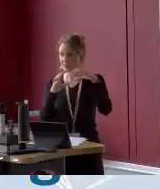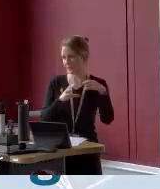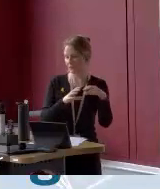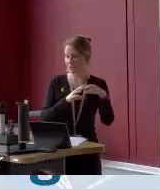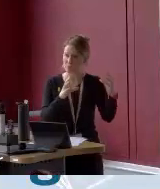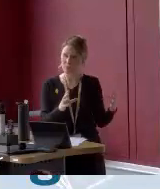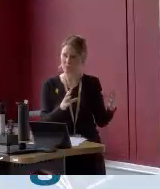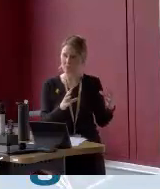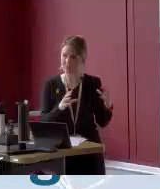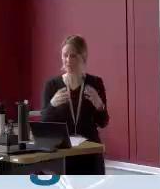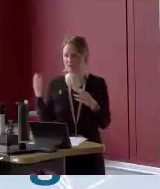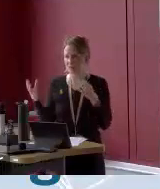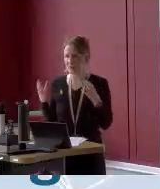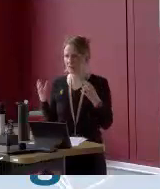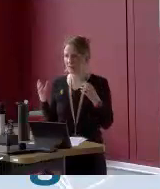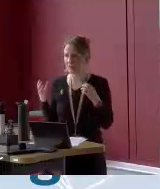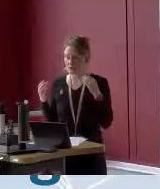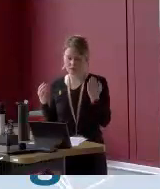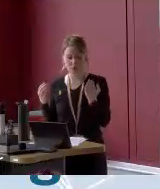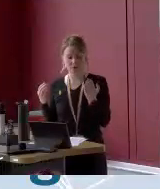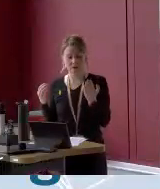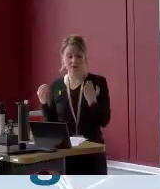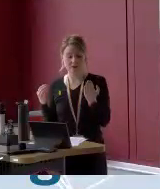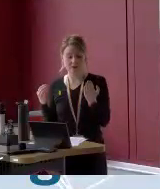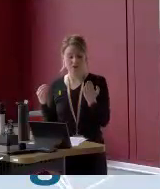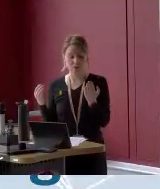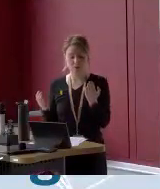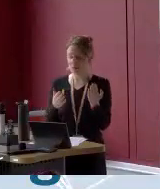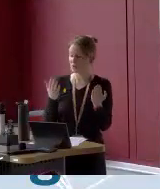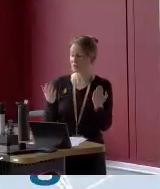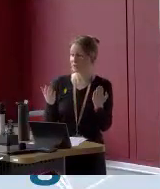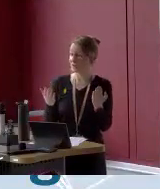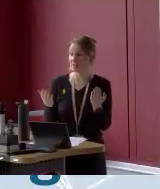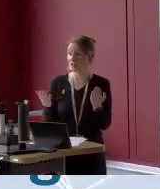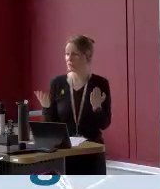papers, what do you think of this in front of you, but also what do you think of this as an